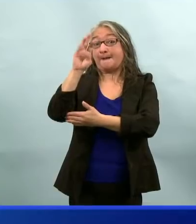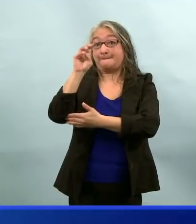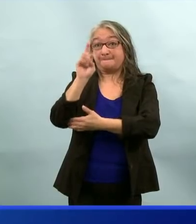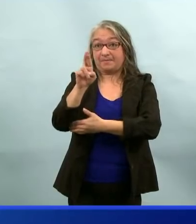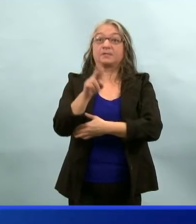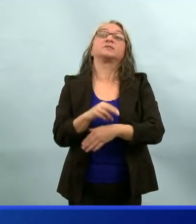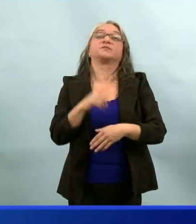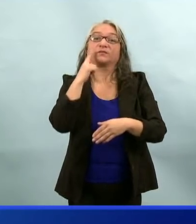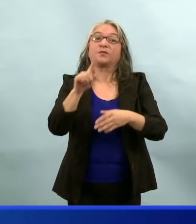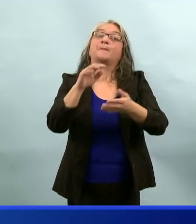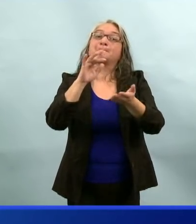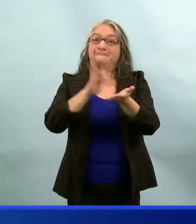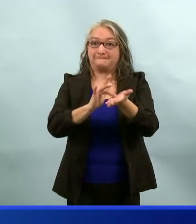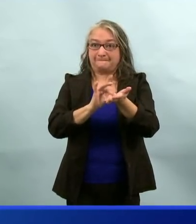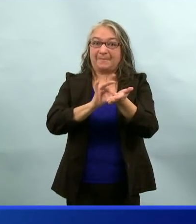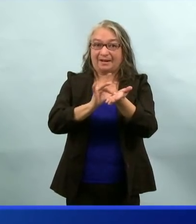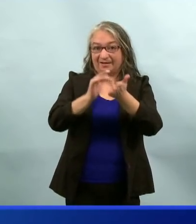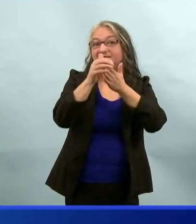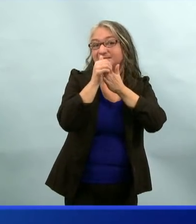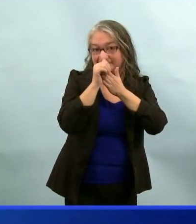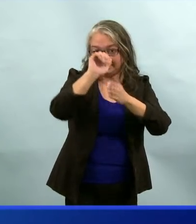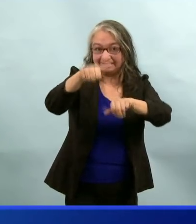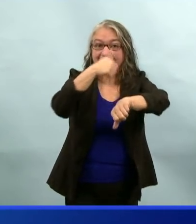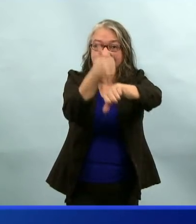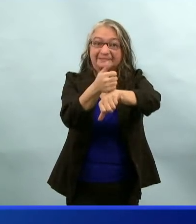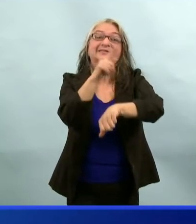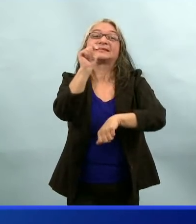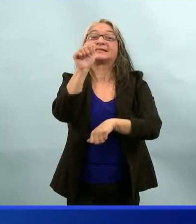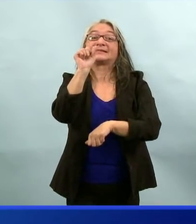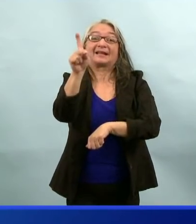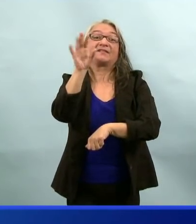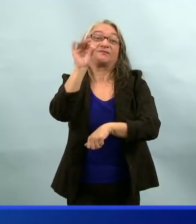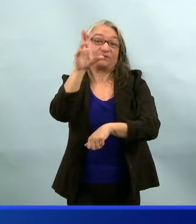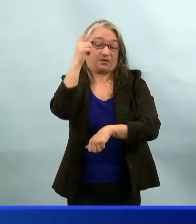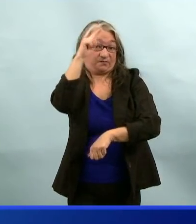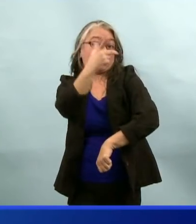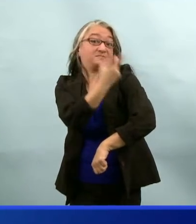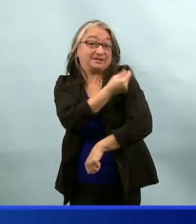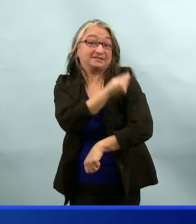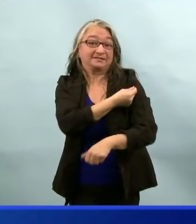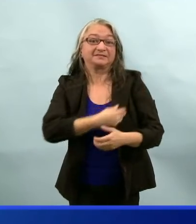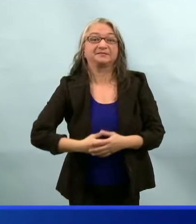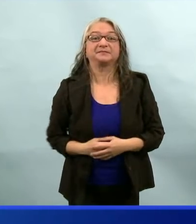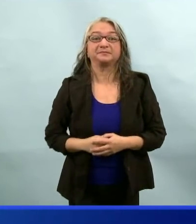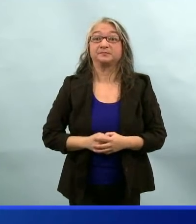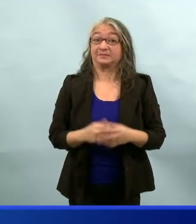task force um i'd like to first highlight some of the latest colbit vaccine statistics in manitoba